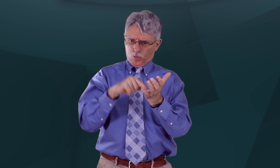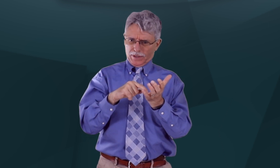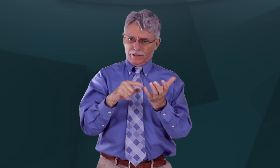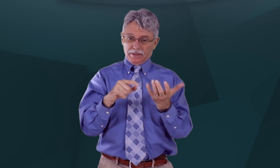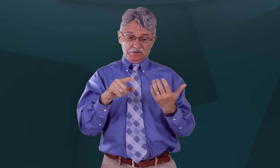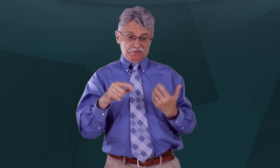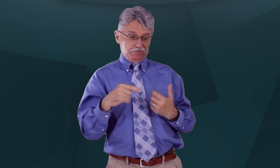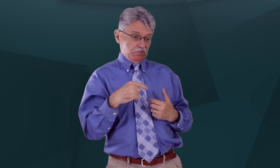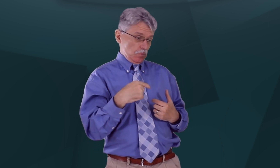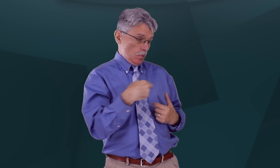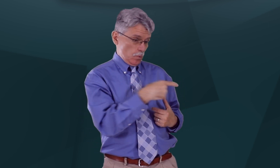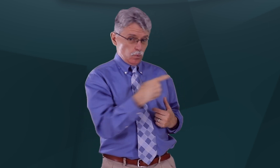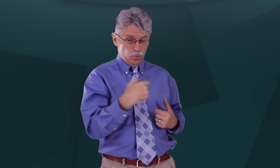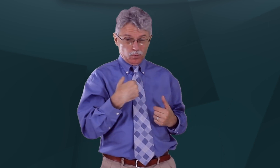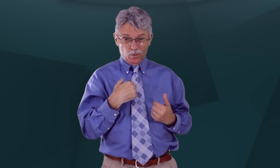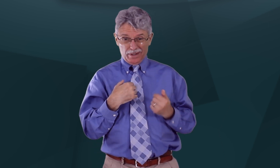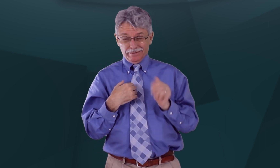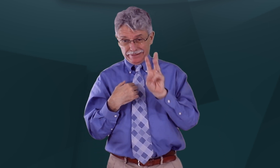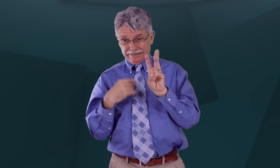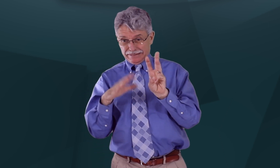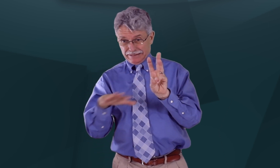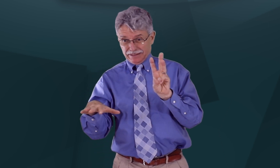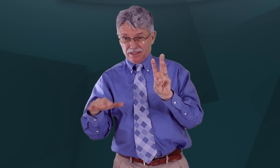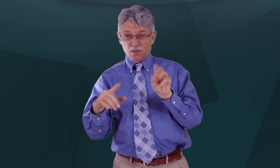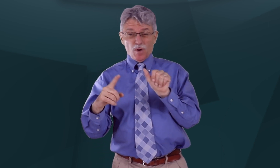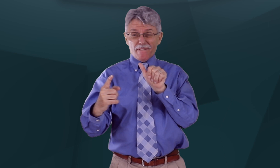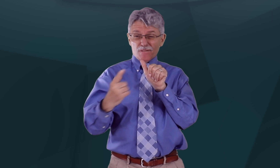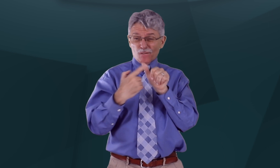And it's important to recognize that, you know, we have six children.